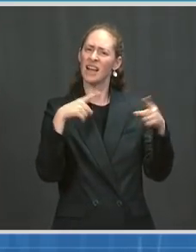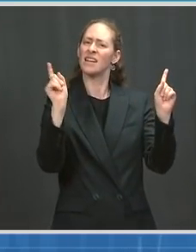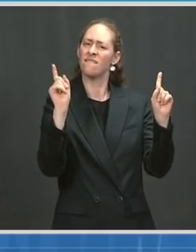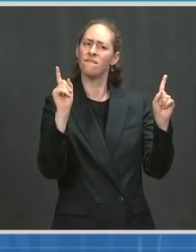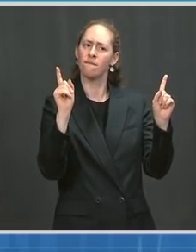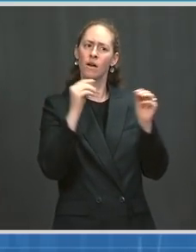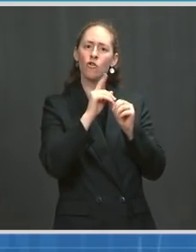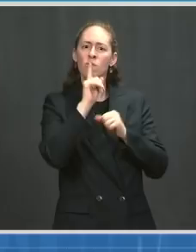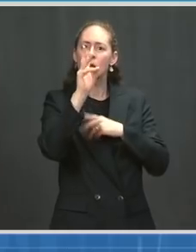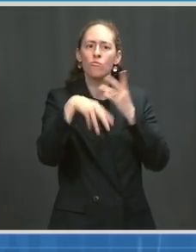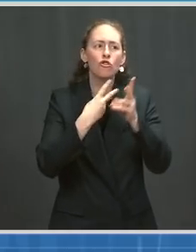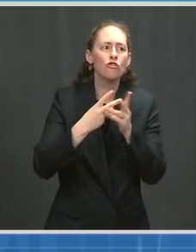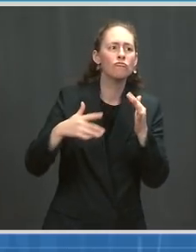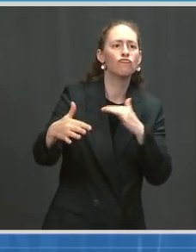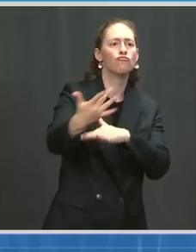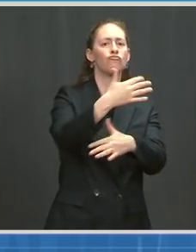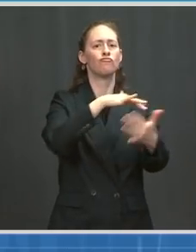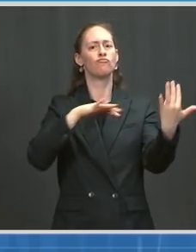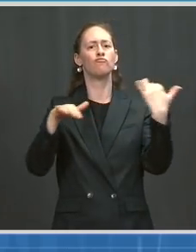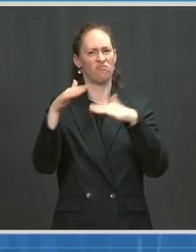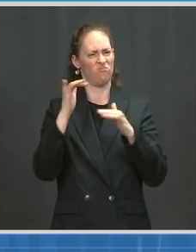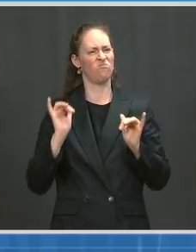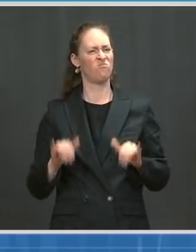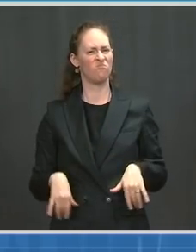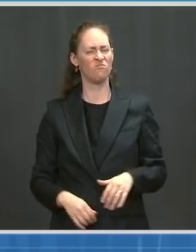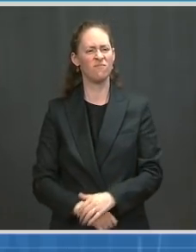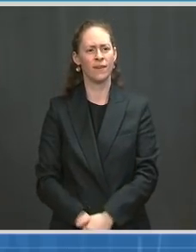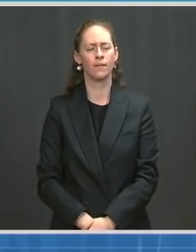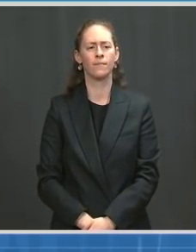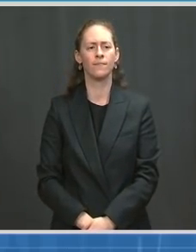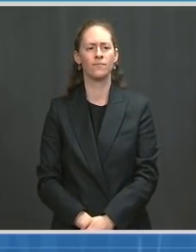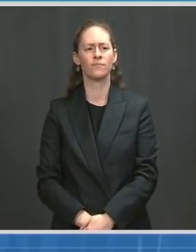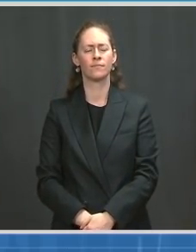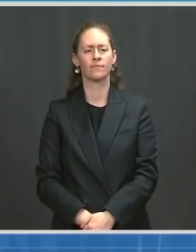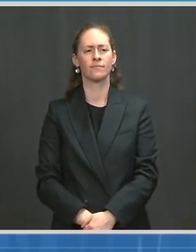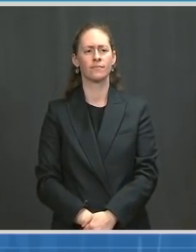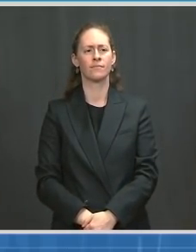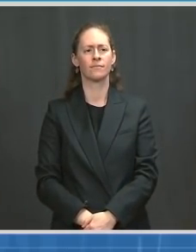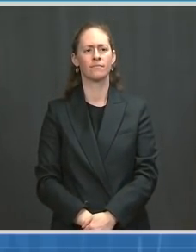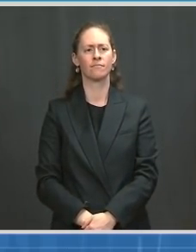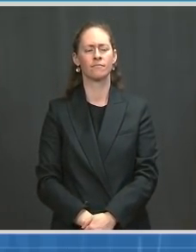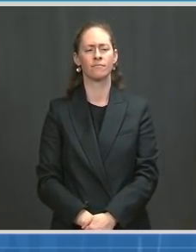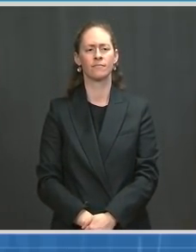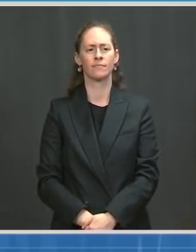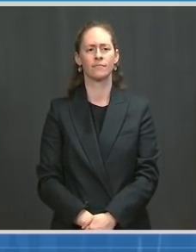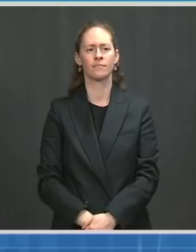that confirms the things that we've been telling you over the last several press briefings. Next slide.